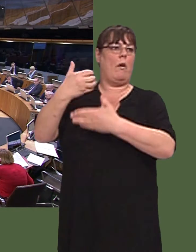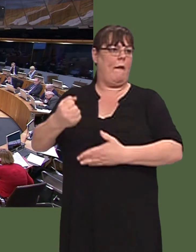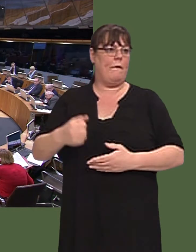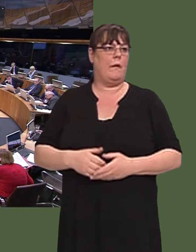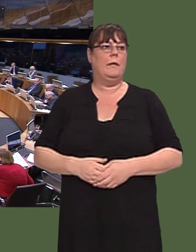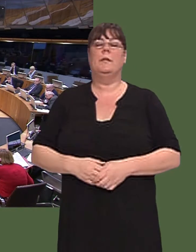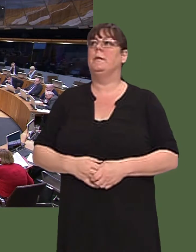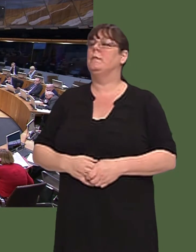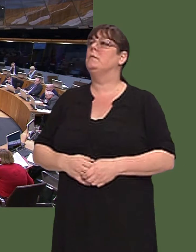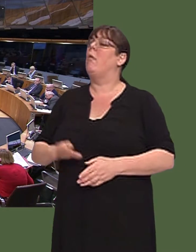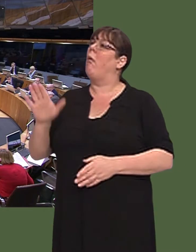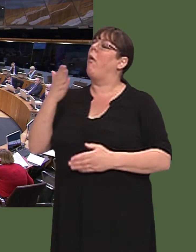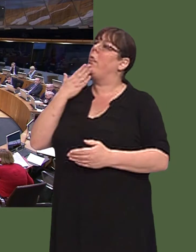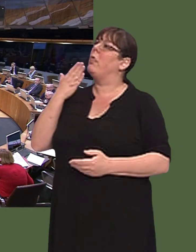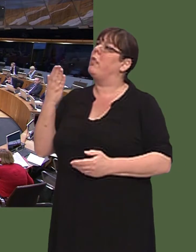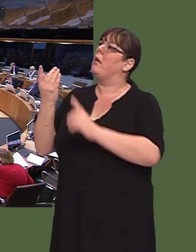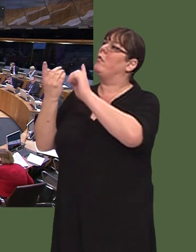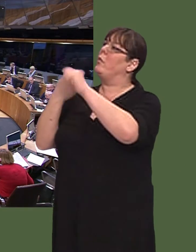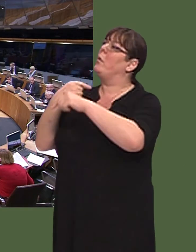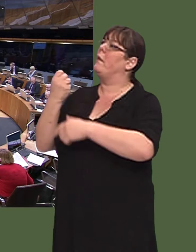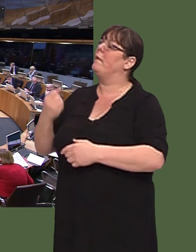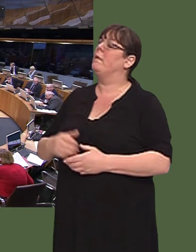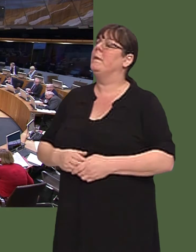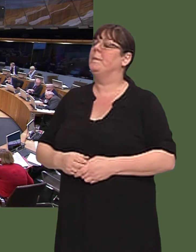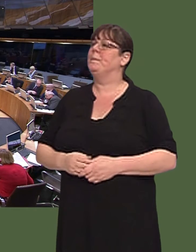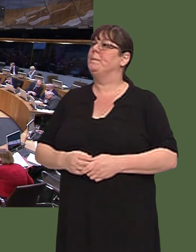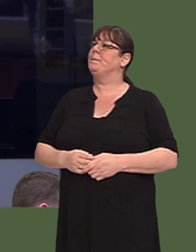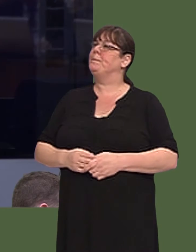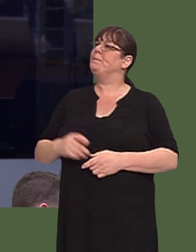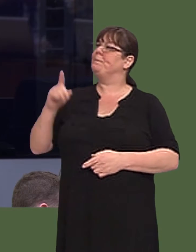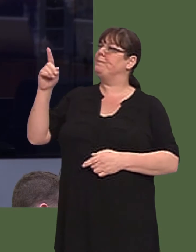Dai Lloyd: Thank you for that response, First Minister, and further to that, over the past